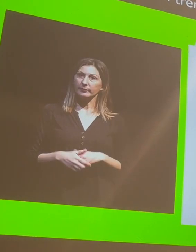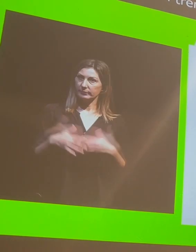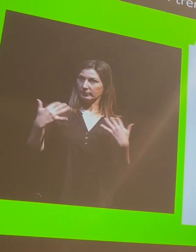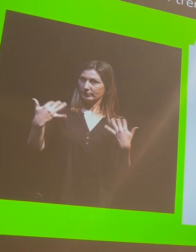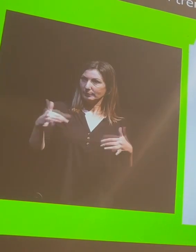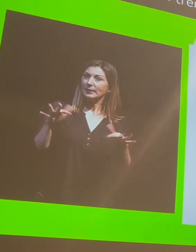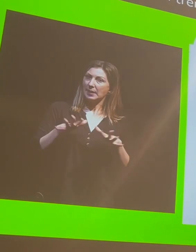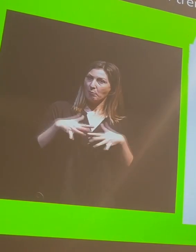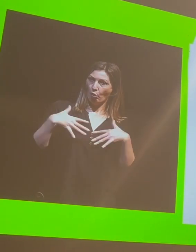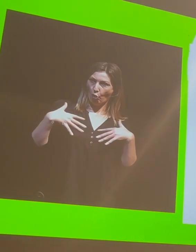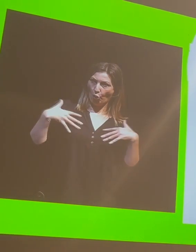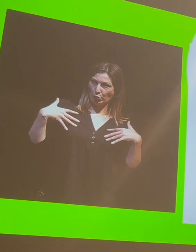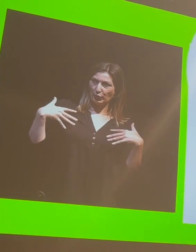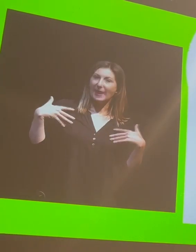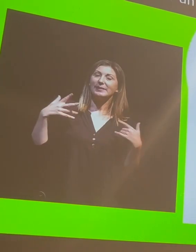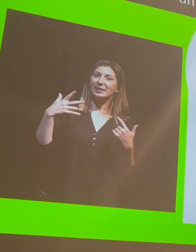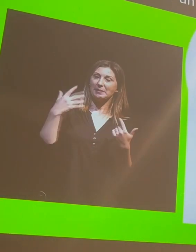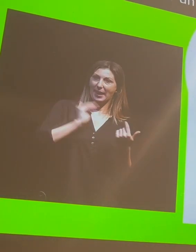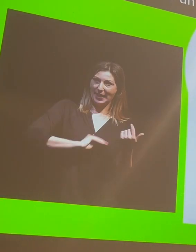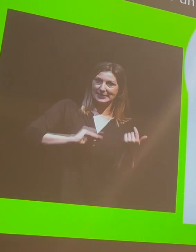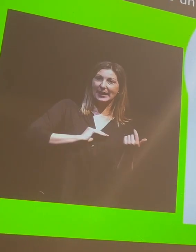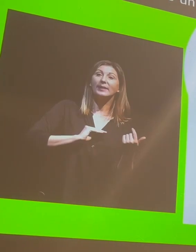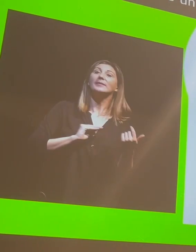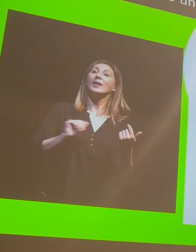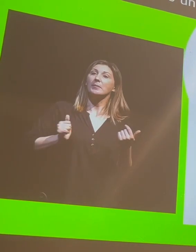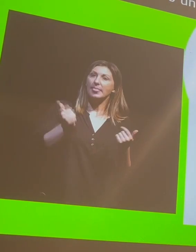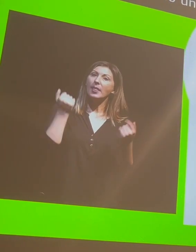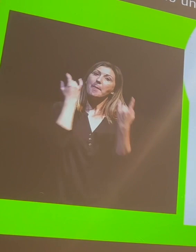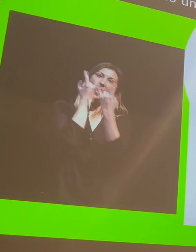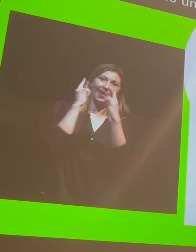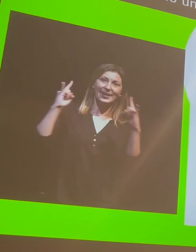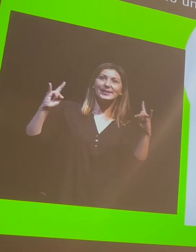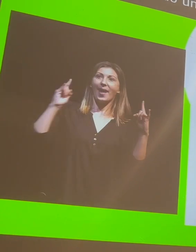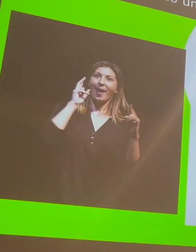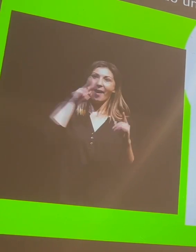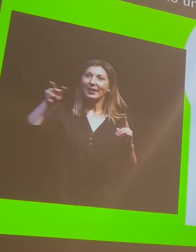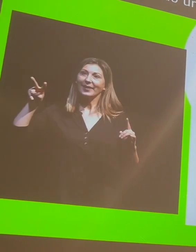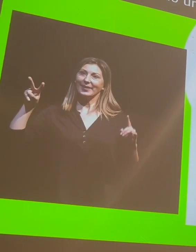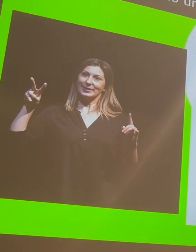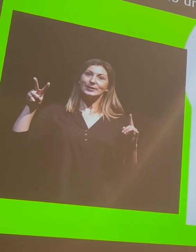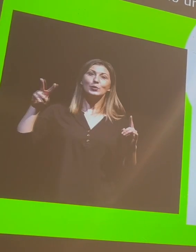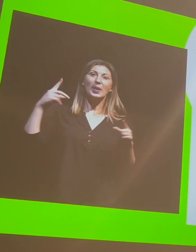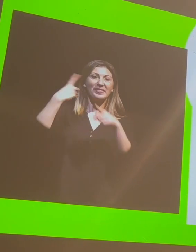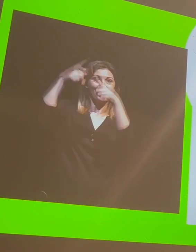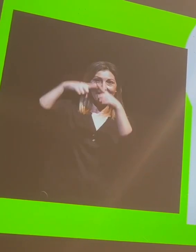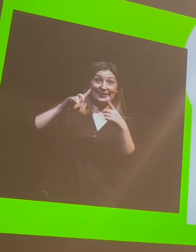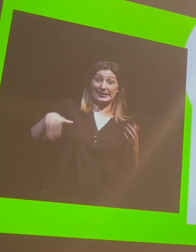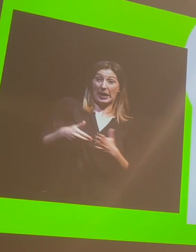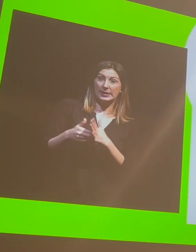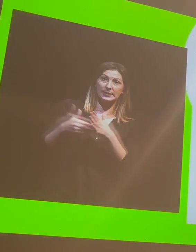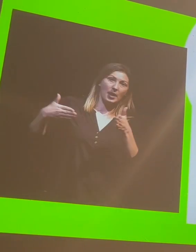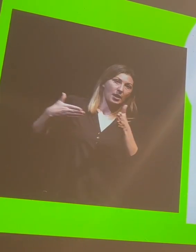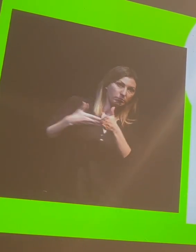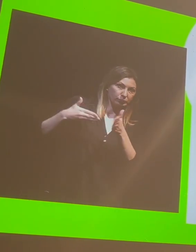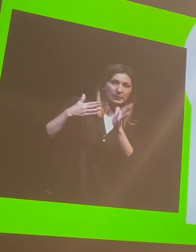And this was a great opportunity to share my experiences of this journey so far. Double checking where the ramps are,